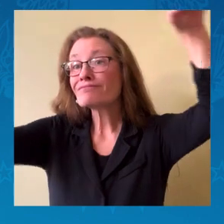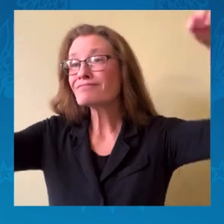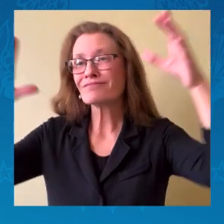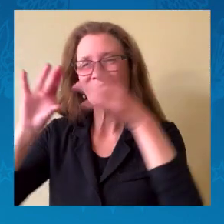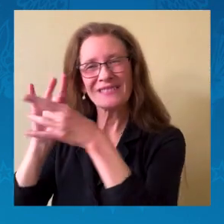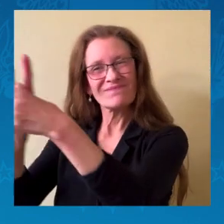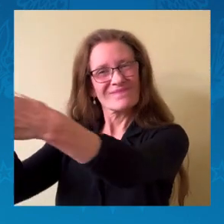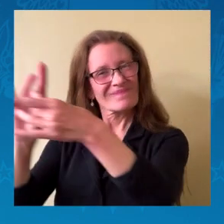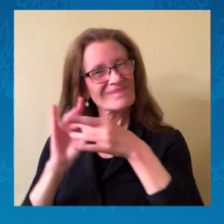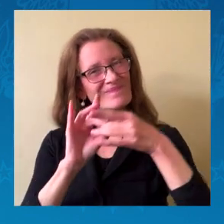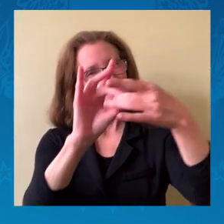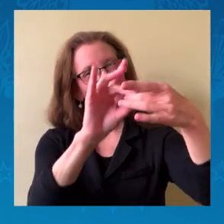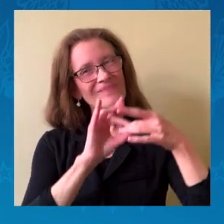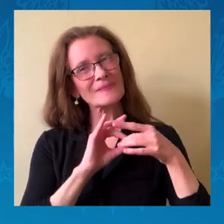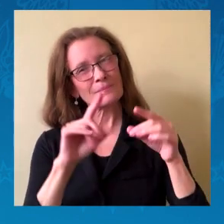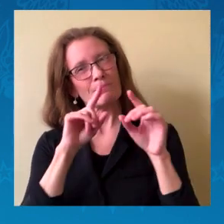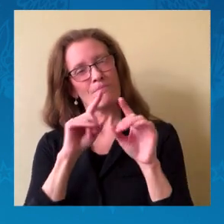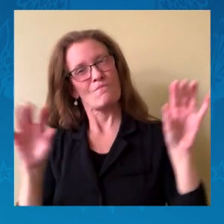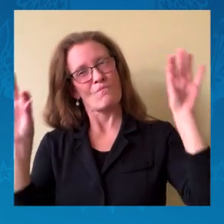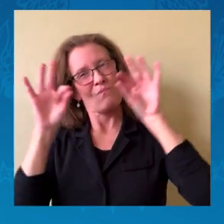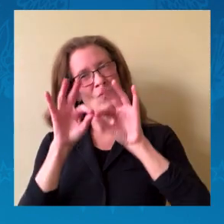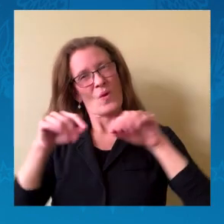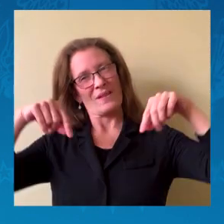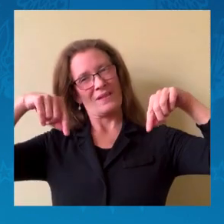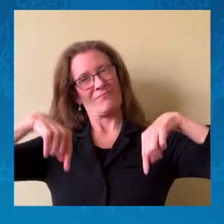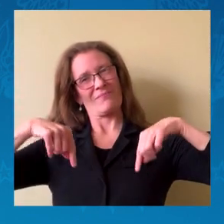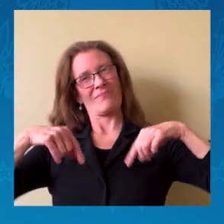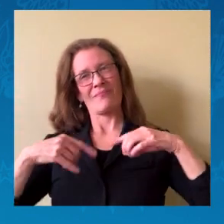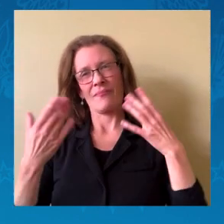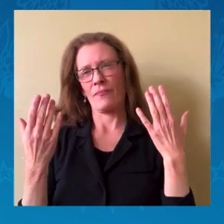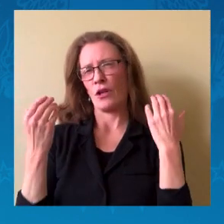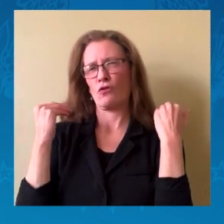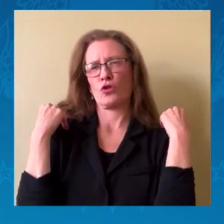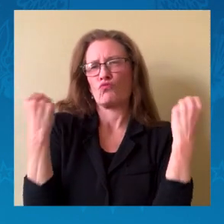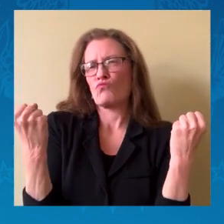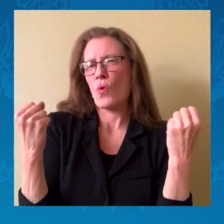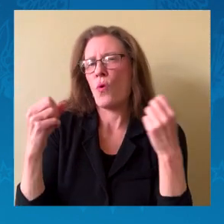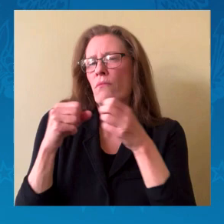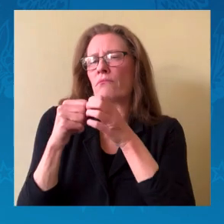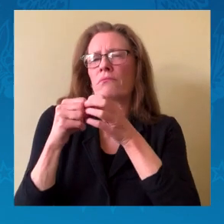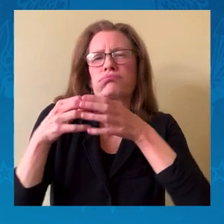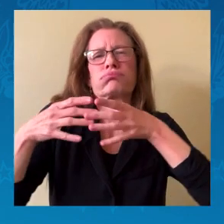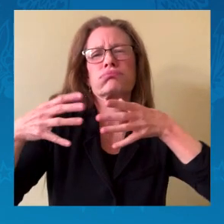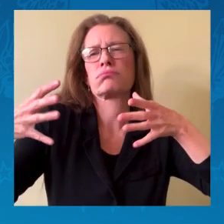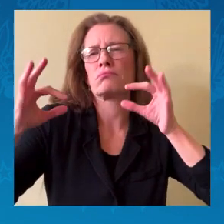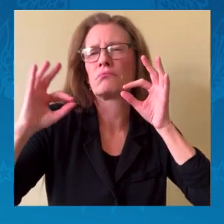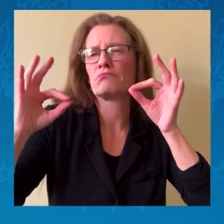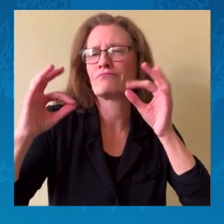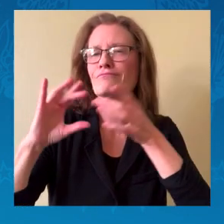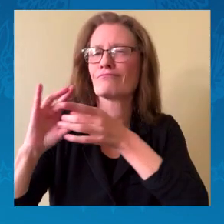leading the effort to strengthen and expand these alliances and partnerships? And in particular, if you can emphasize the Artemis Accords